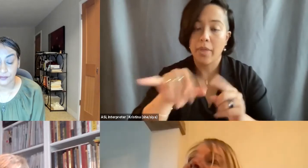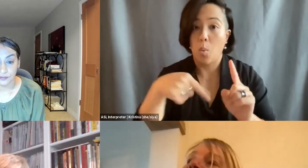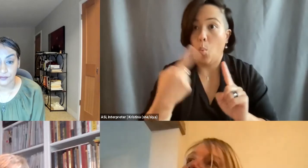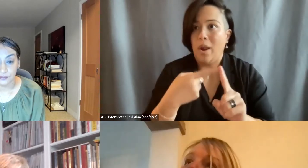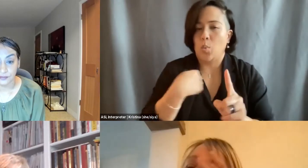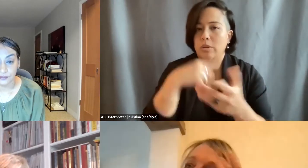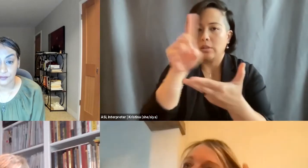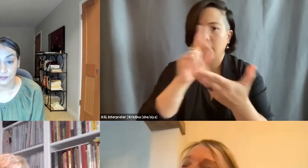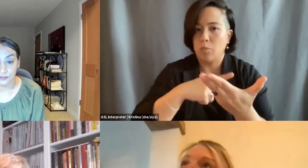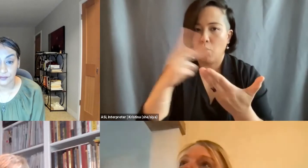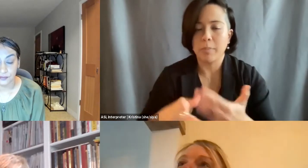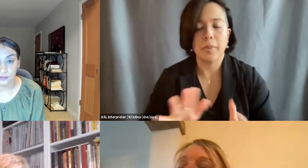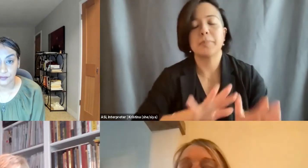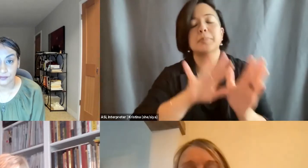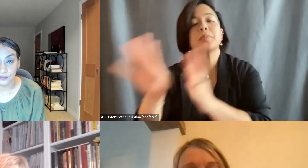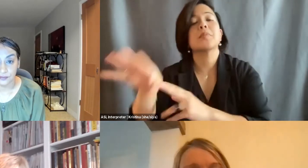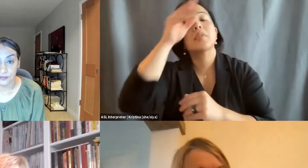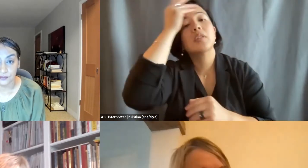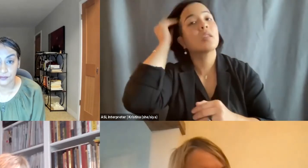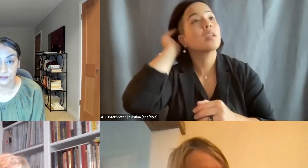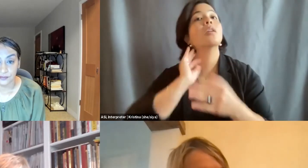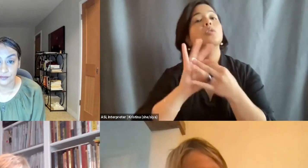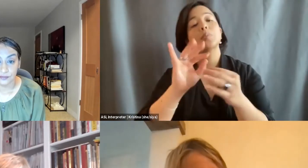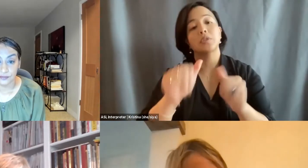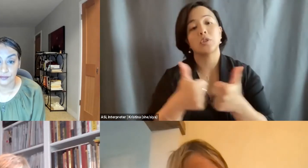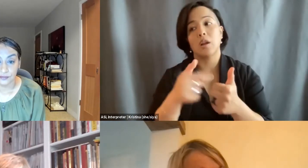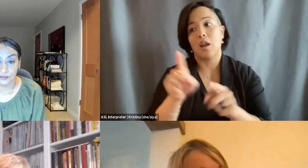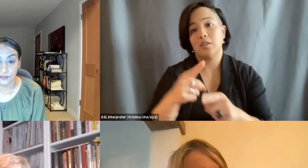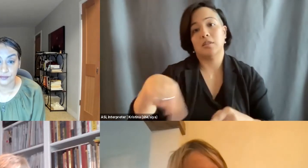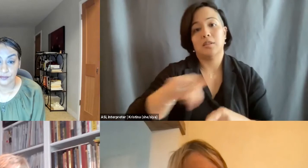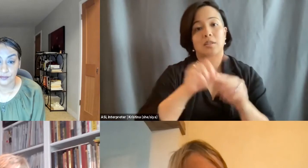So in terms of the challenge, I think we have in the education community is